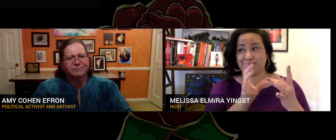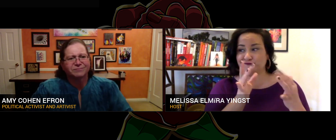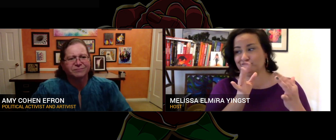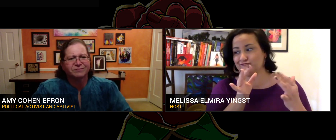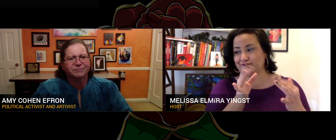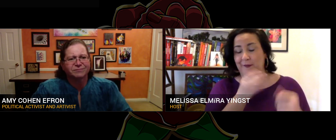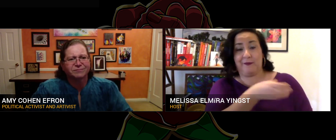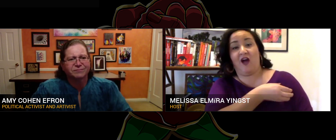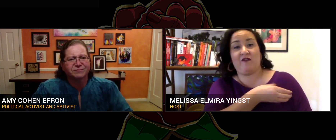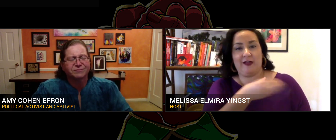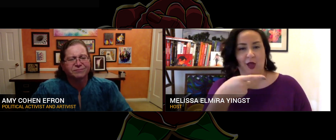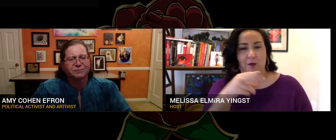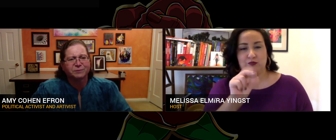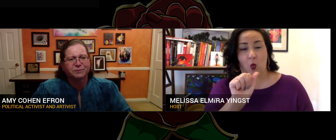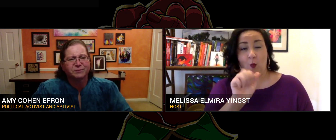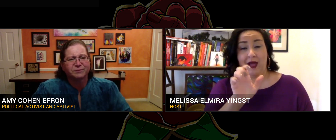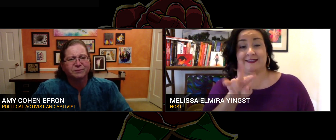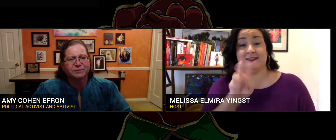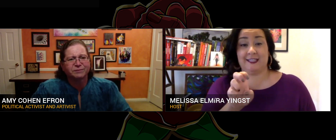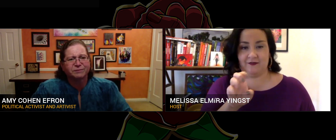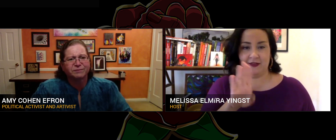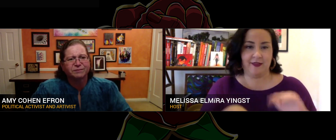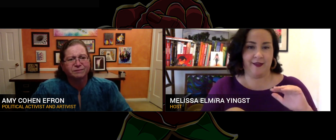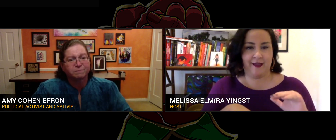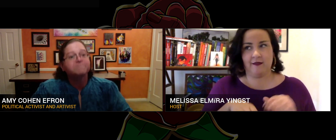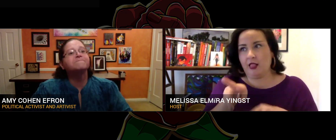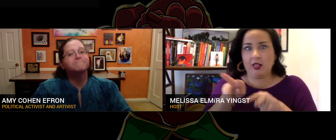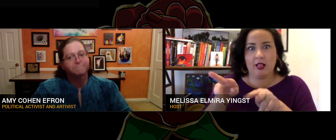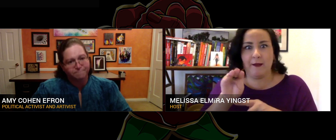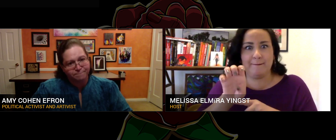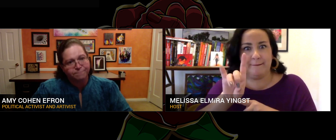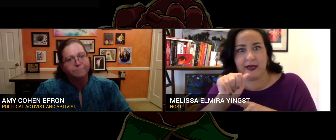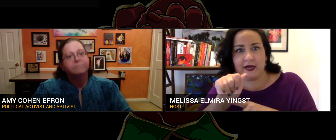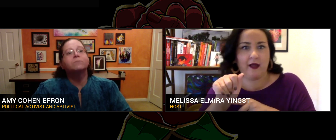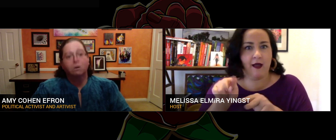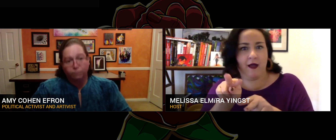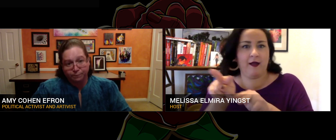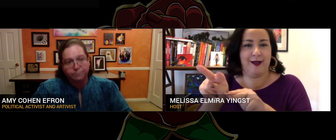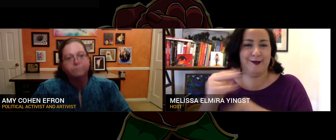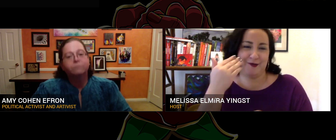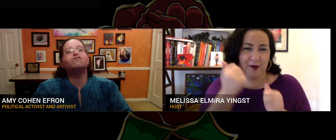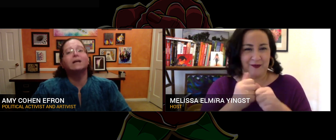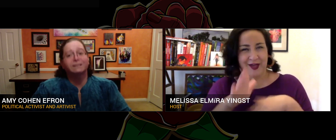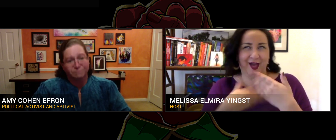It's more powerful and proactive than looking at the media.